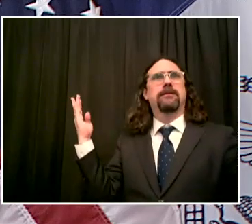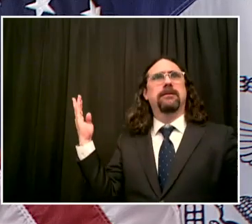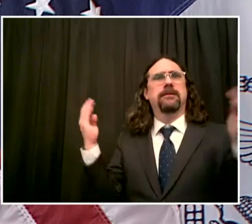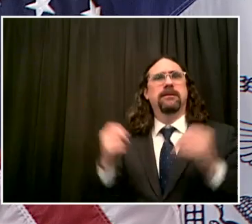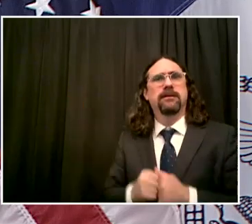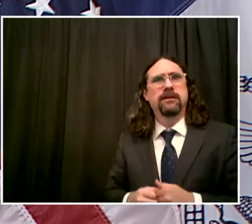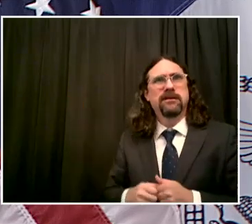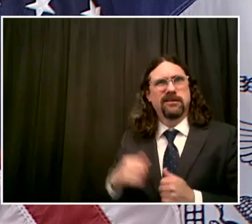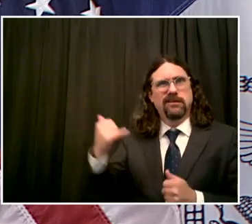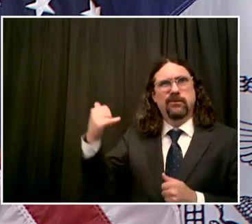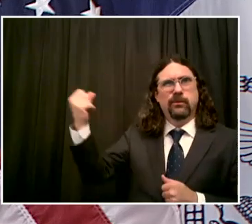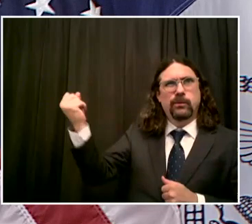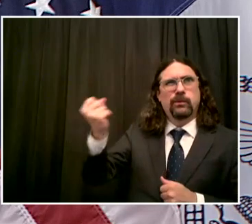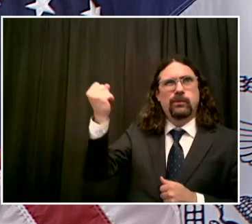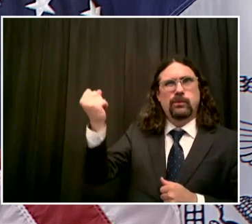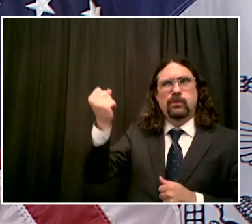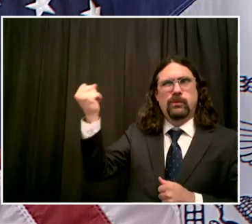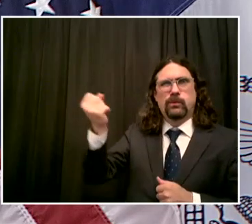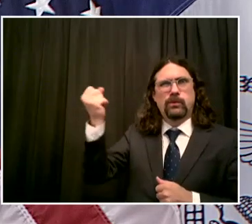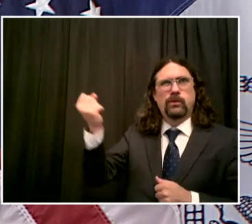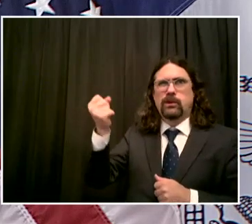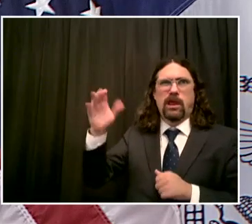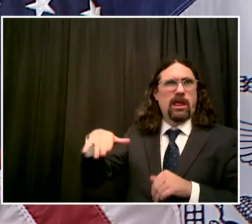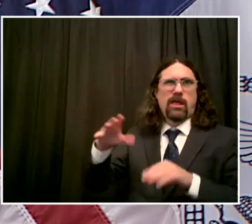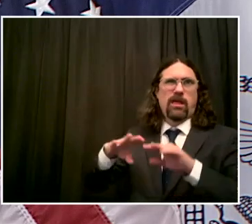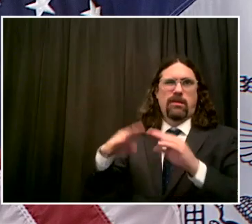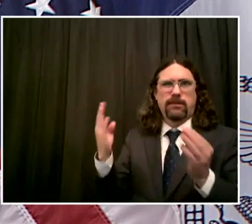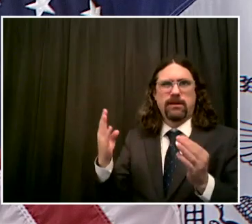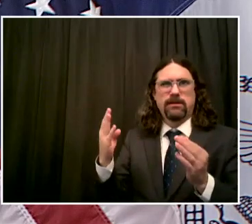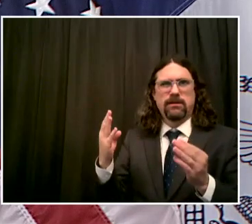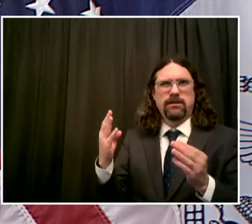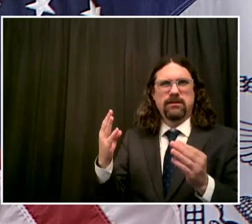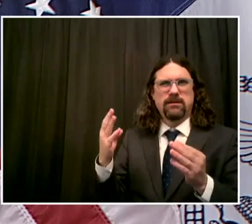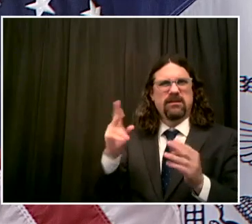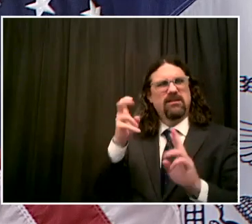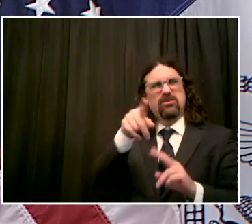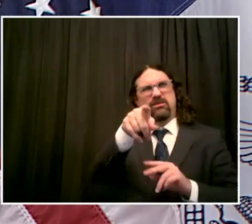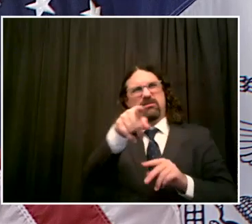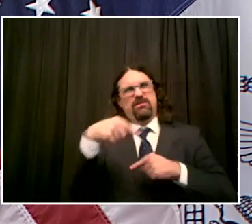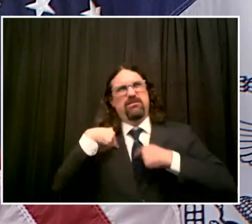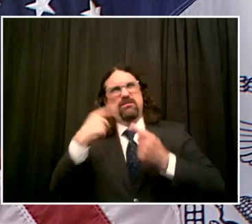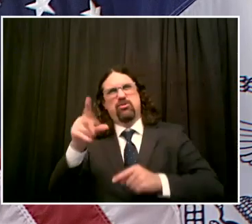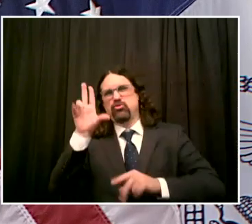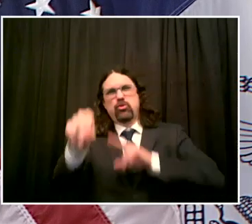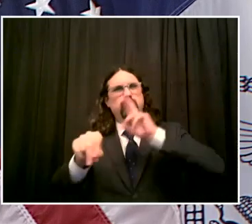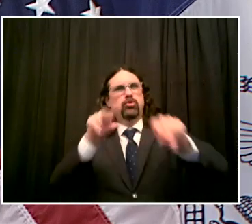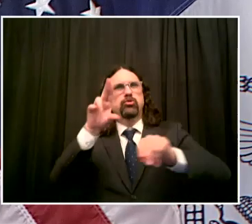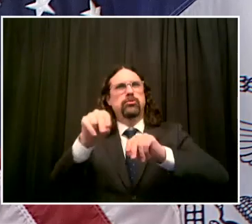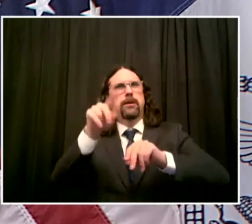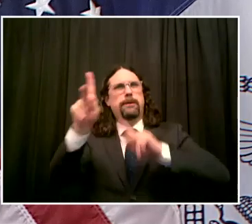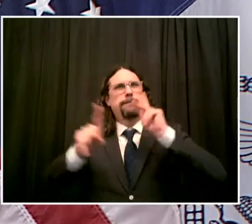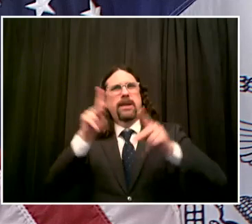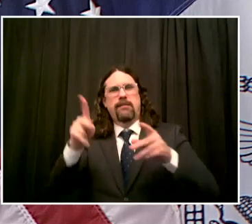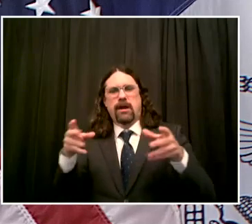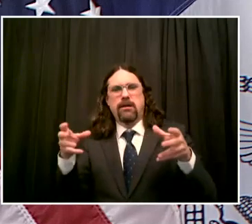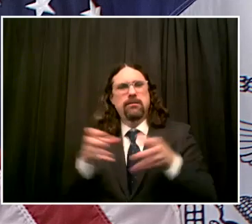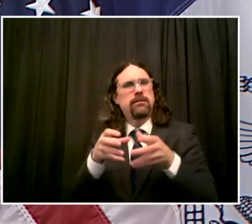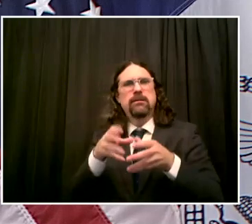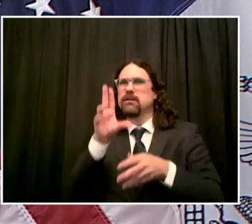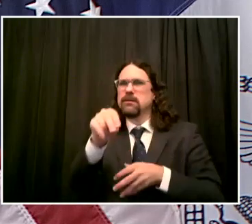DWEO VHAE ONE SET OF RULES FOR